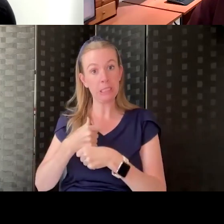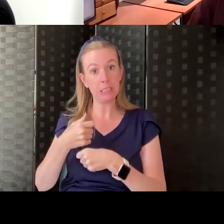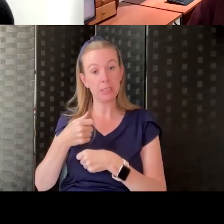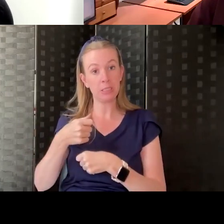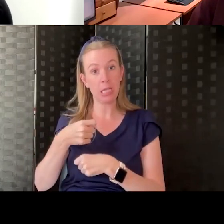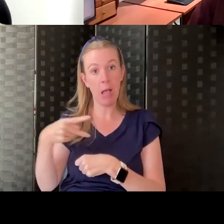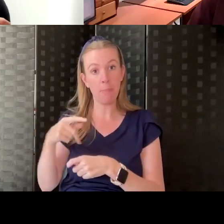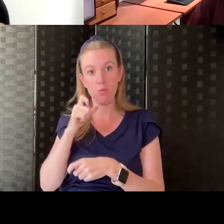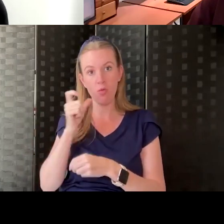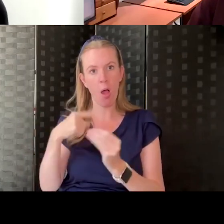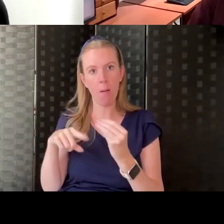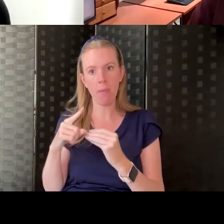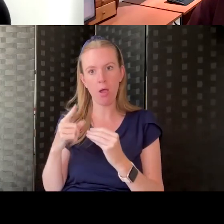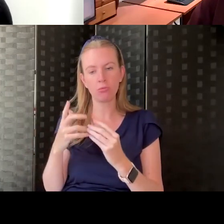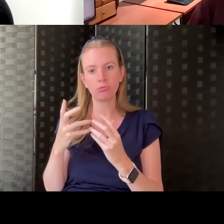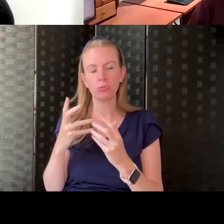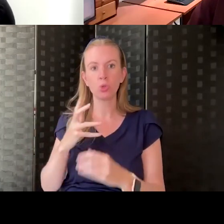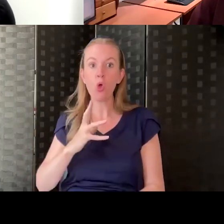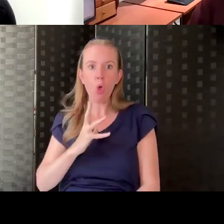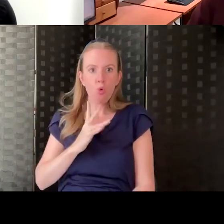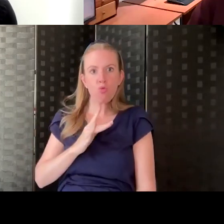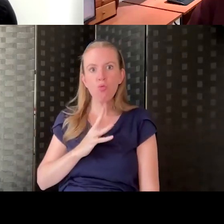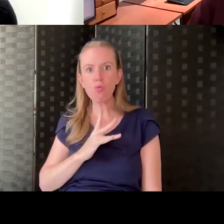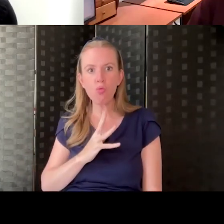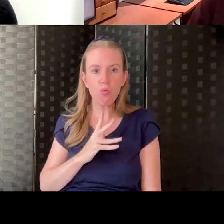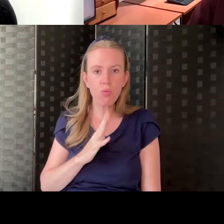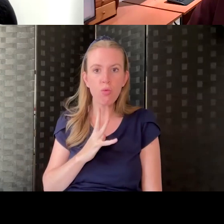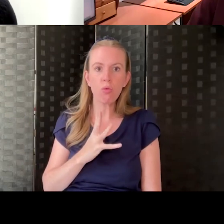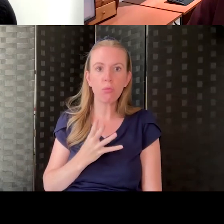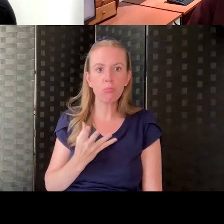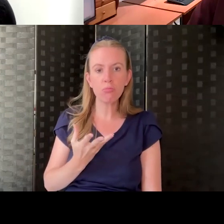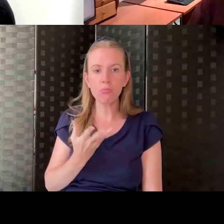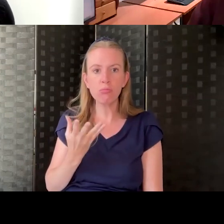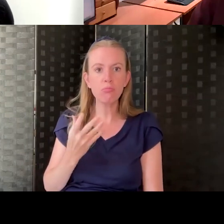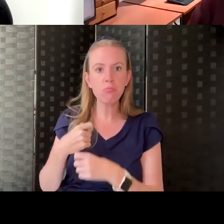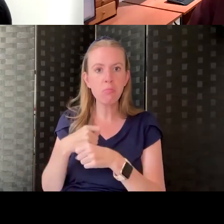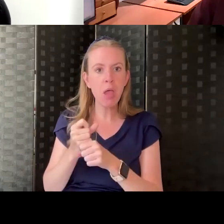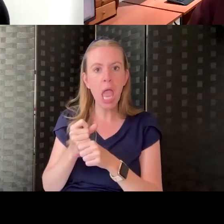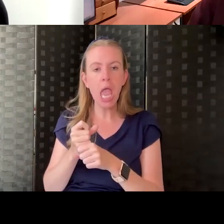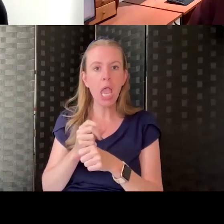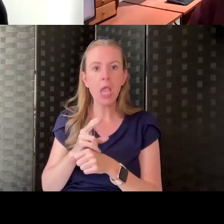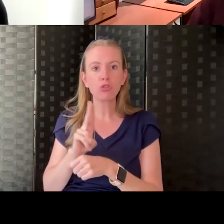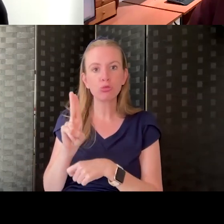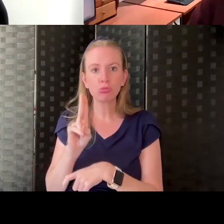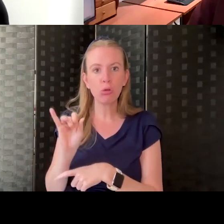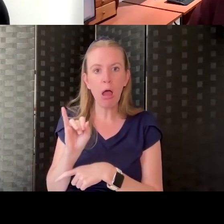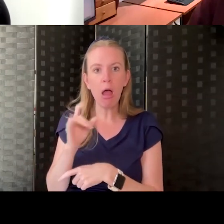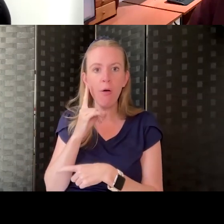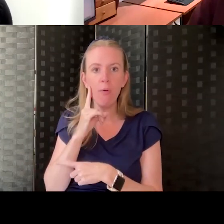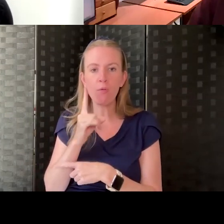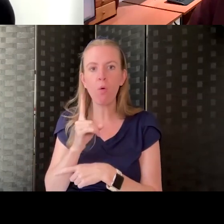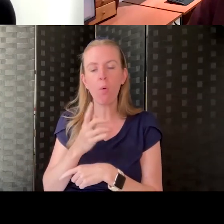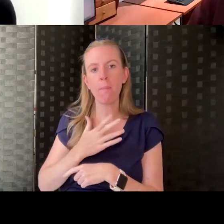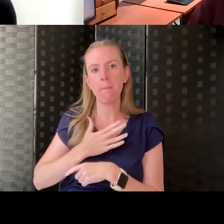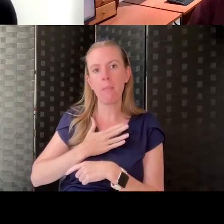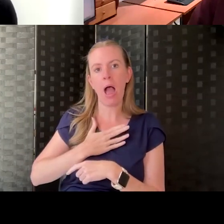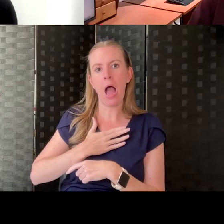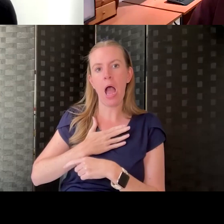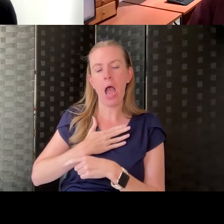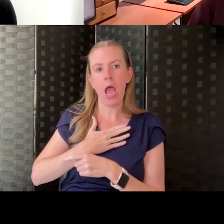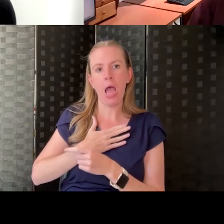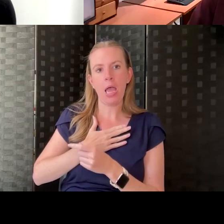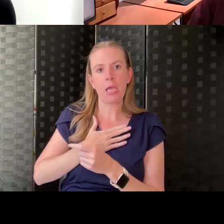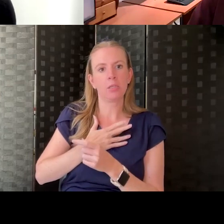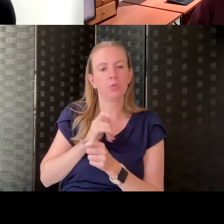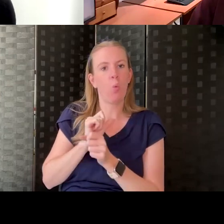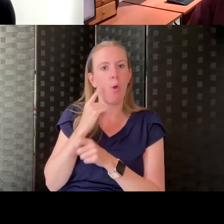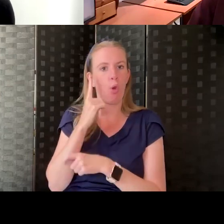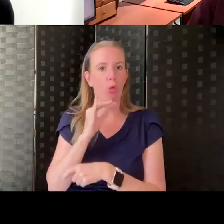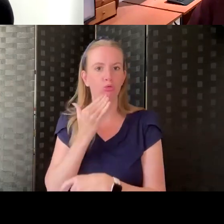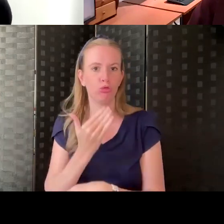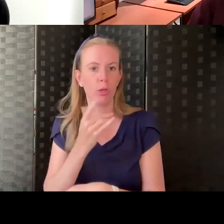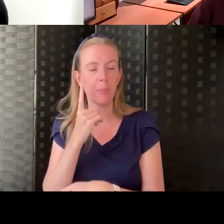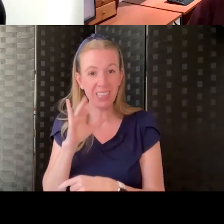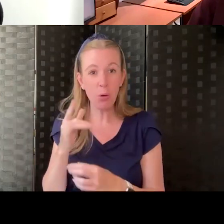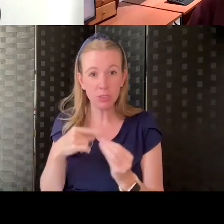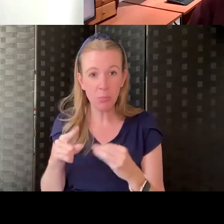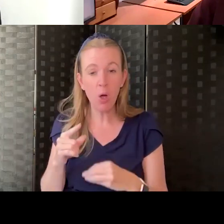about how cool I can make the user interface to make my portfolio look good. I built this, you